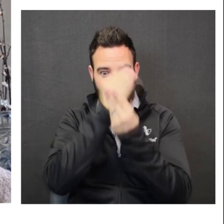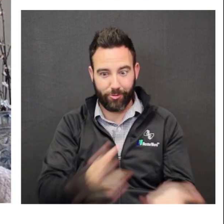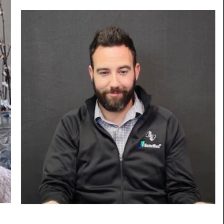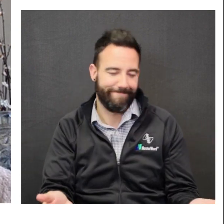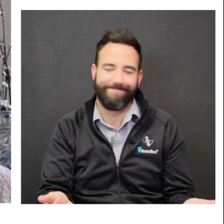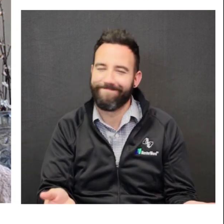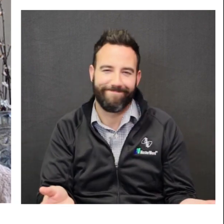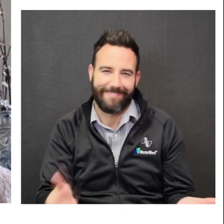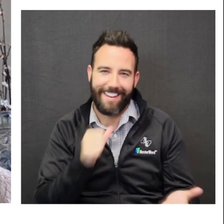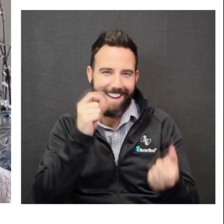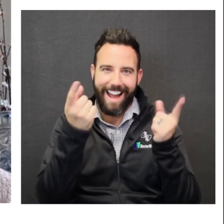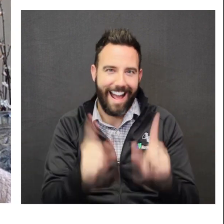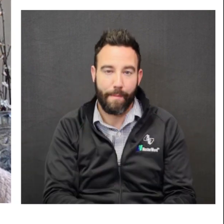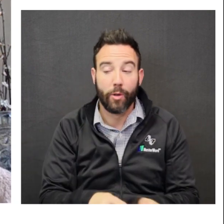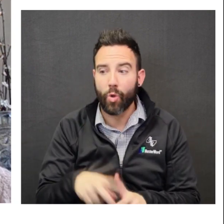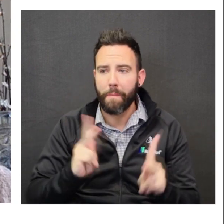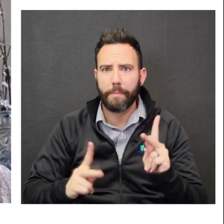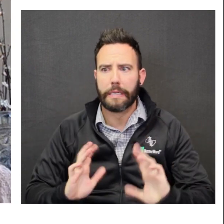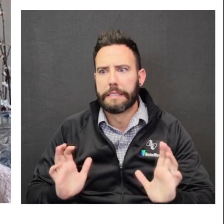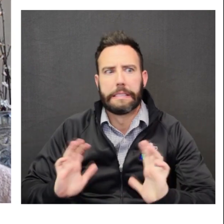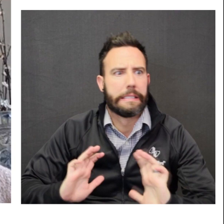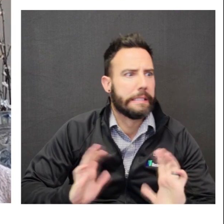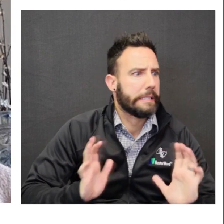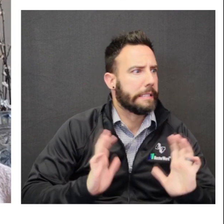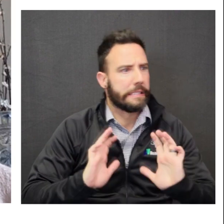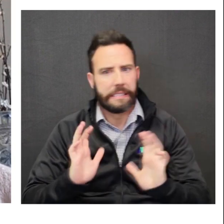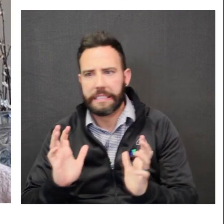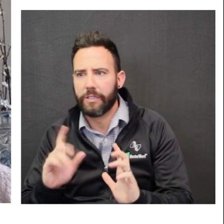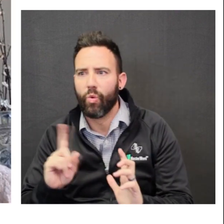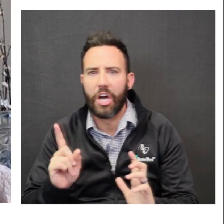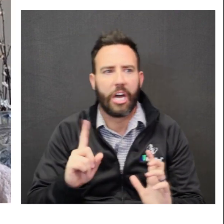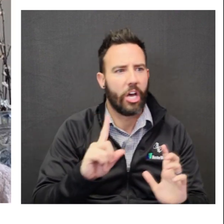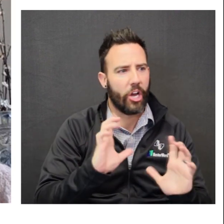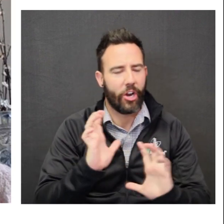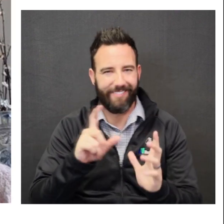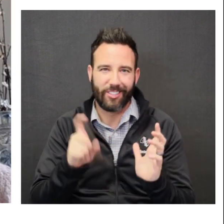sources to get that at information, you know. And it's not that other sources don't exist,